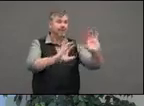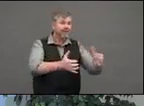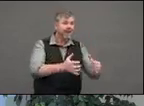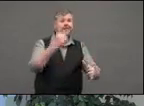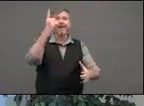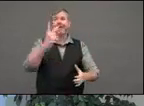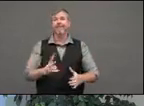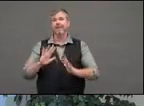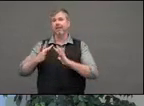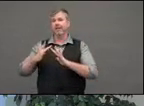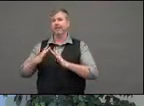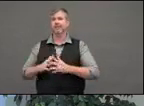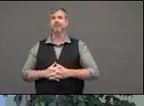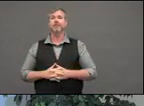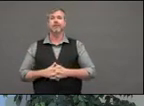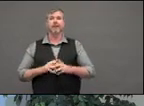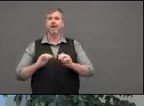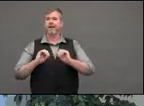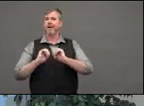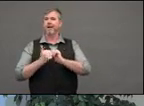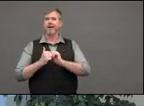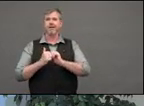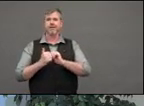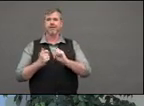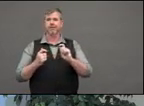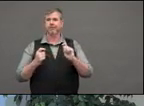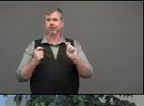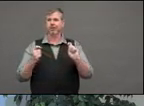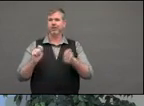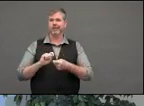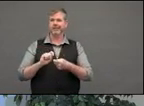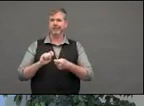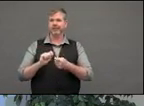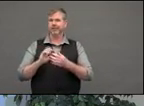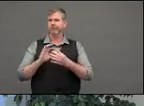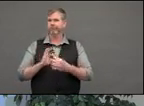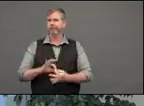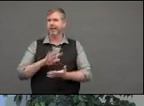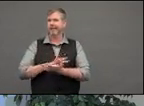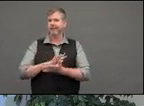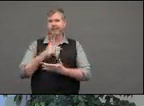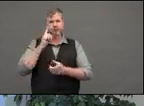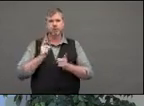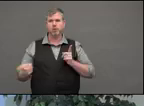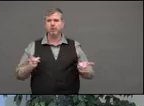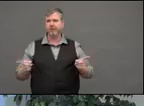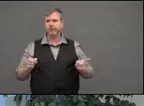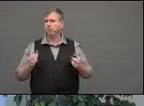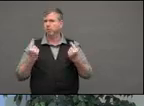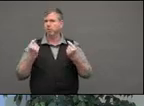does it impact you academically and what have you done to prepare